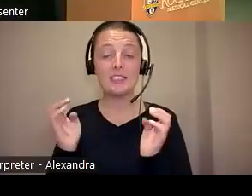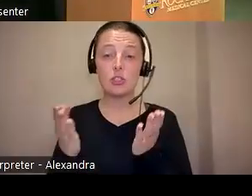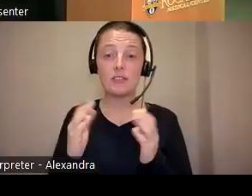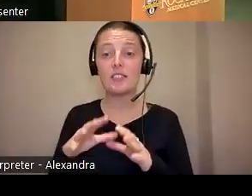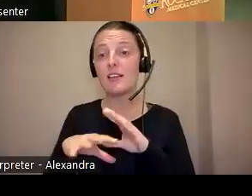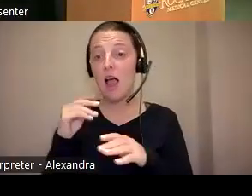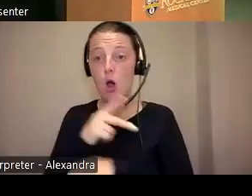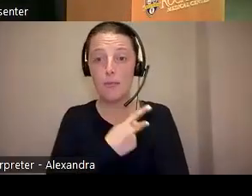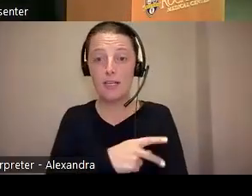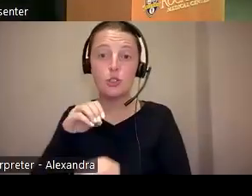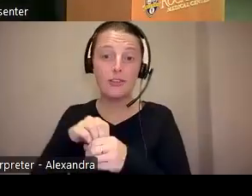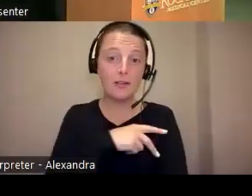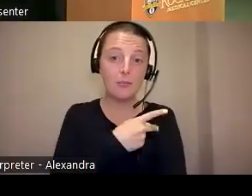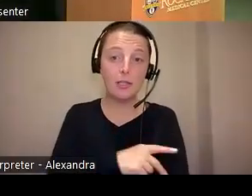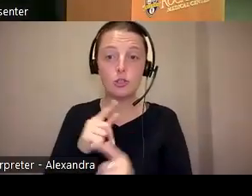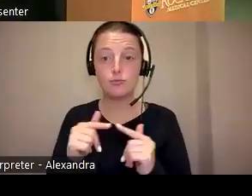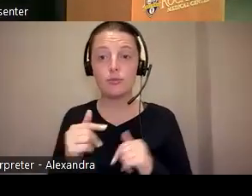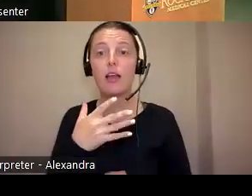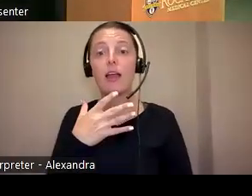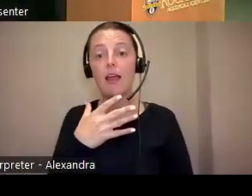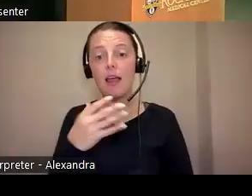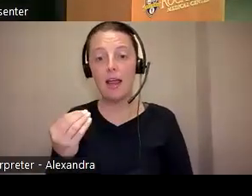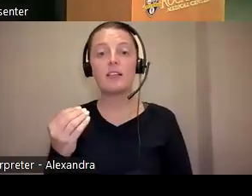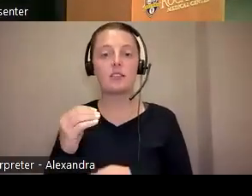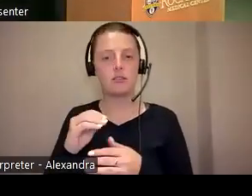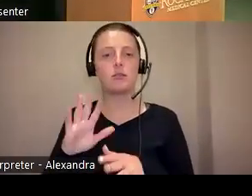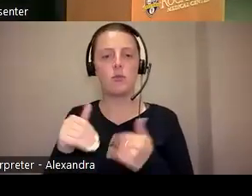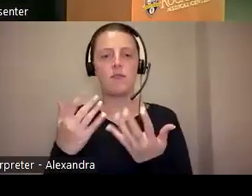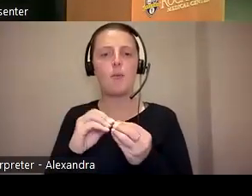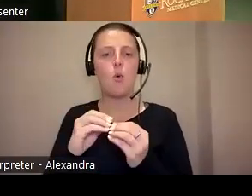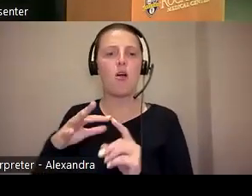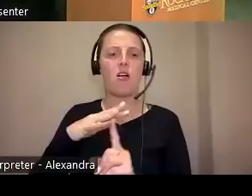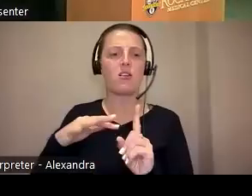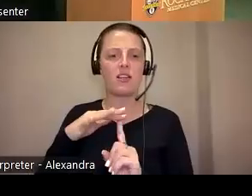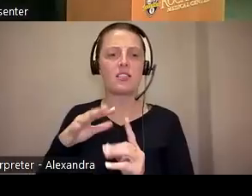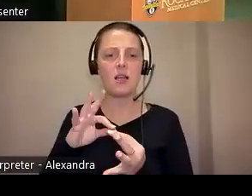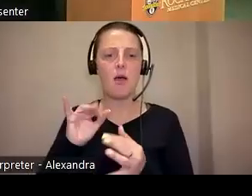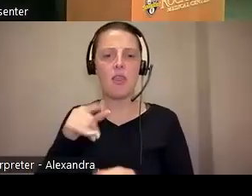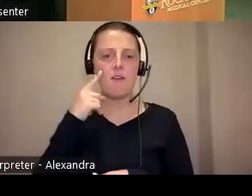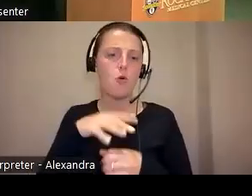our broader local and national context of peer services. To be highlighting some research and